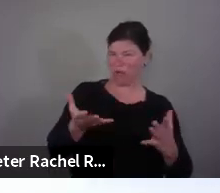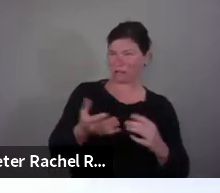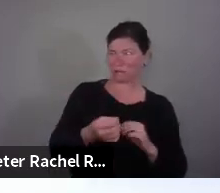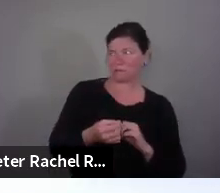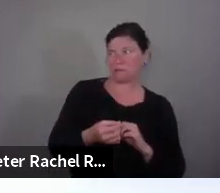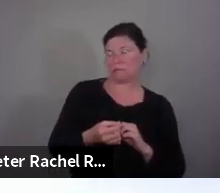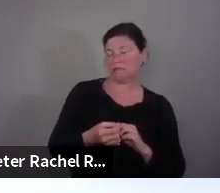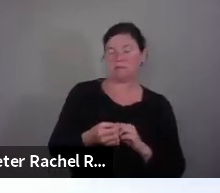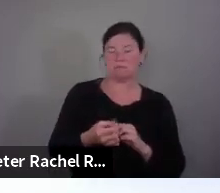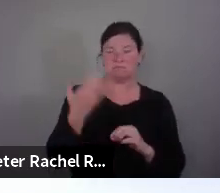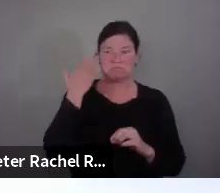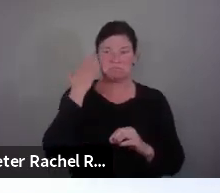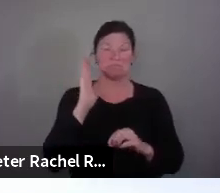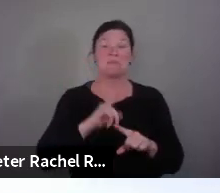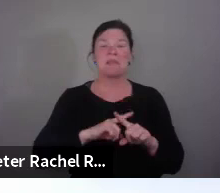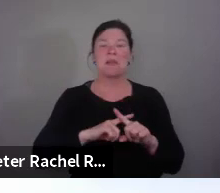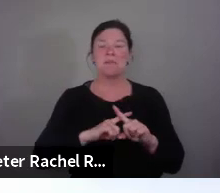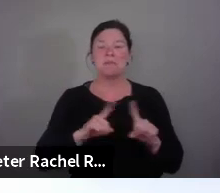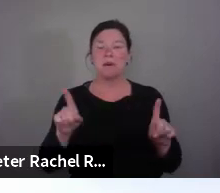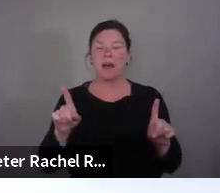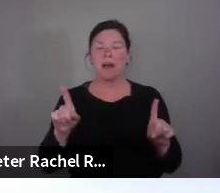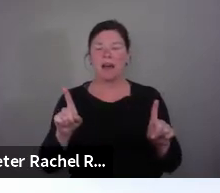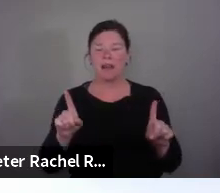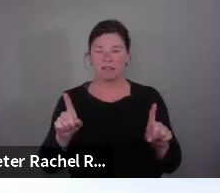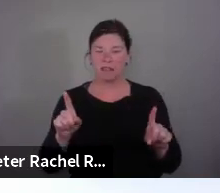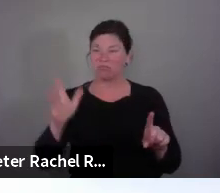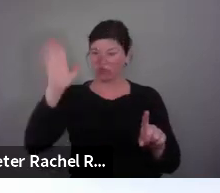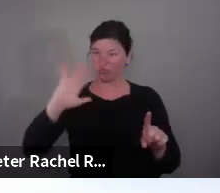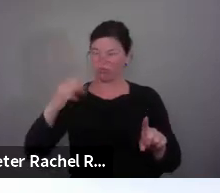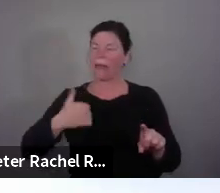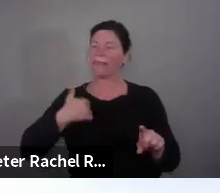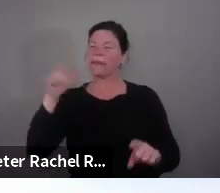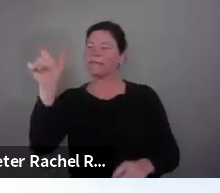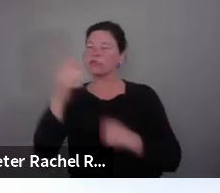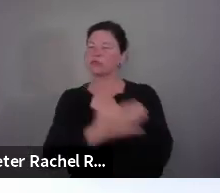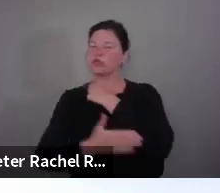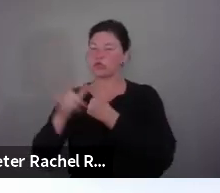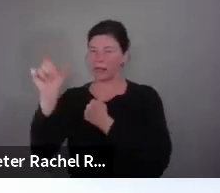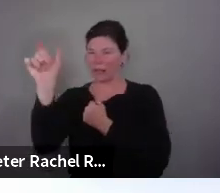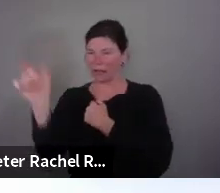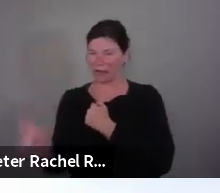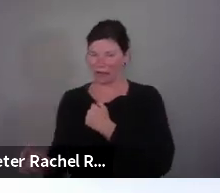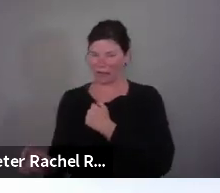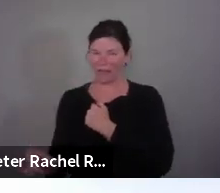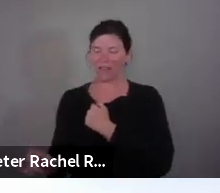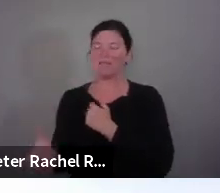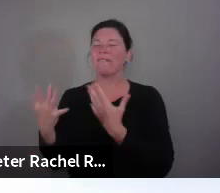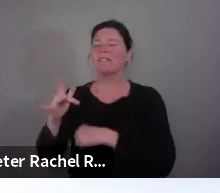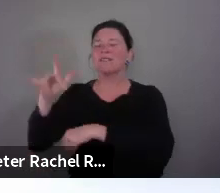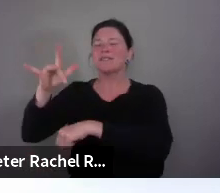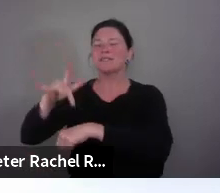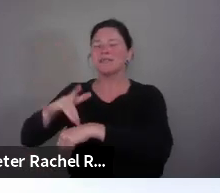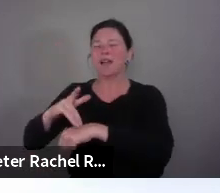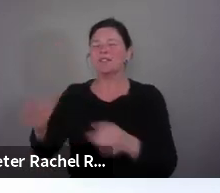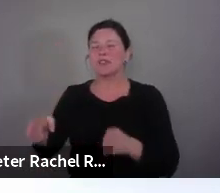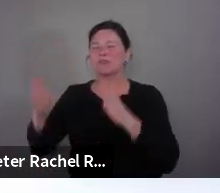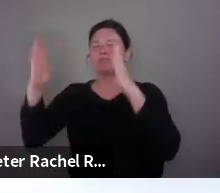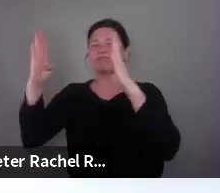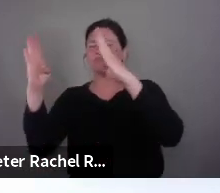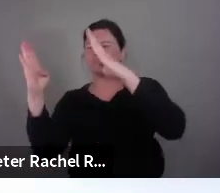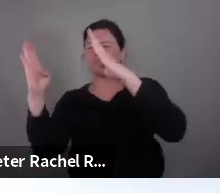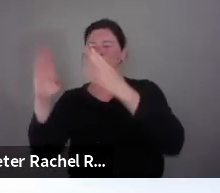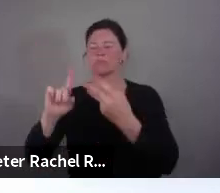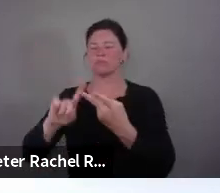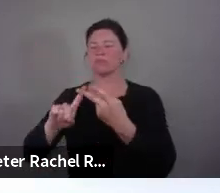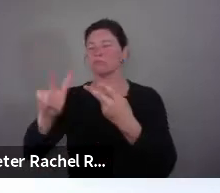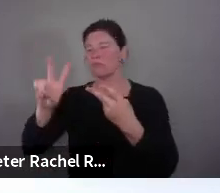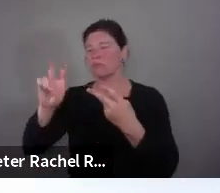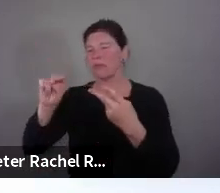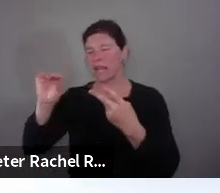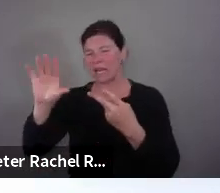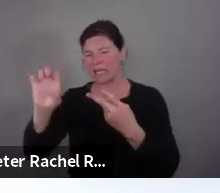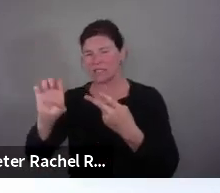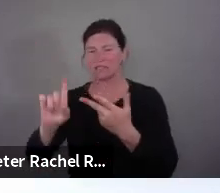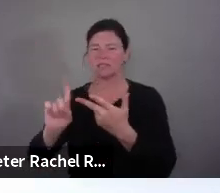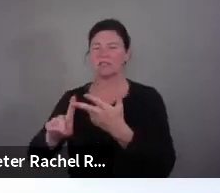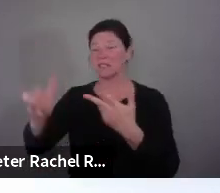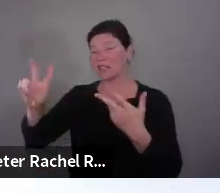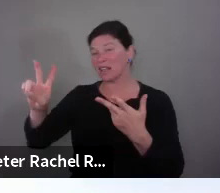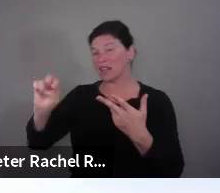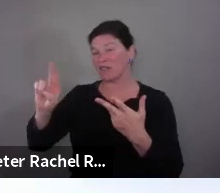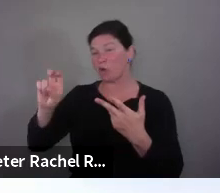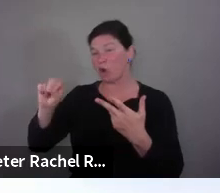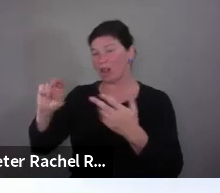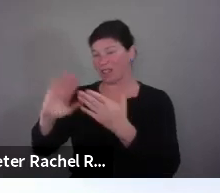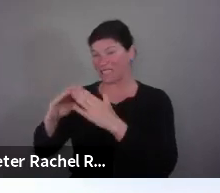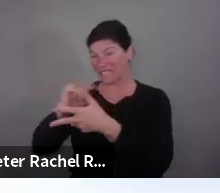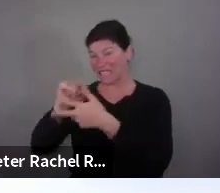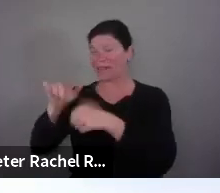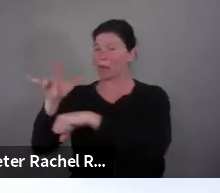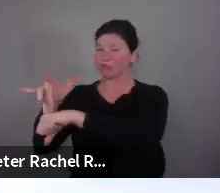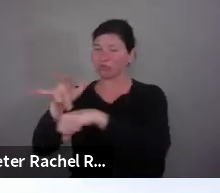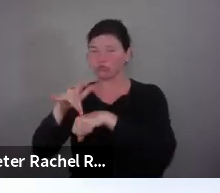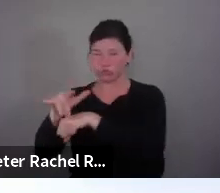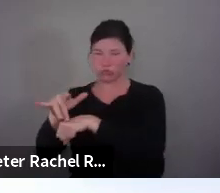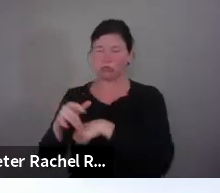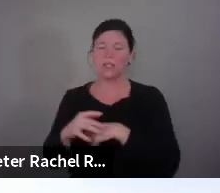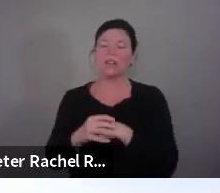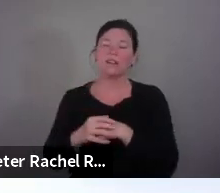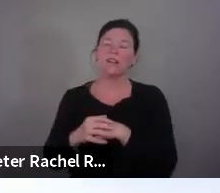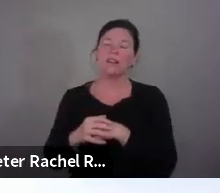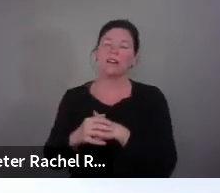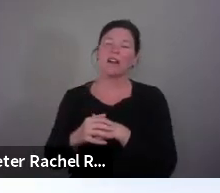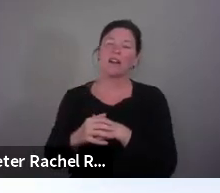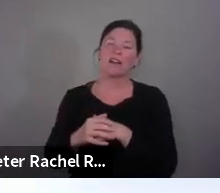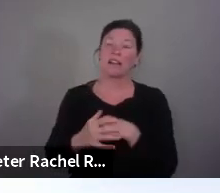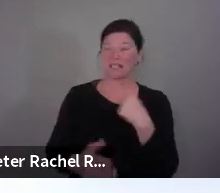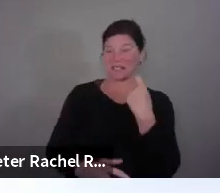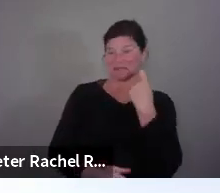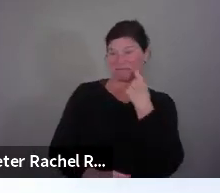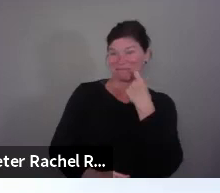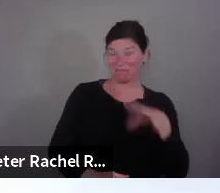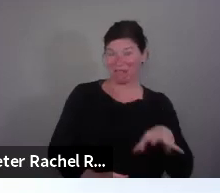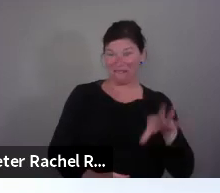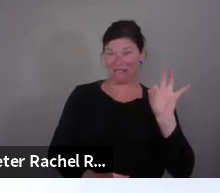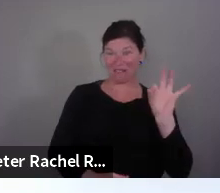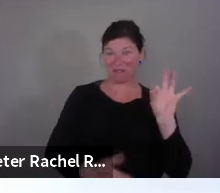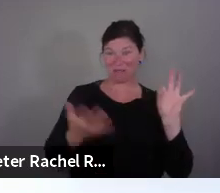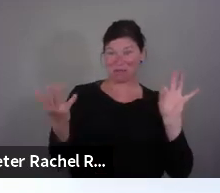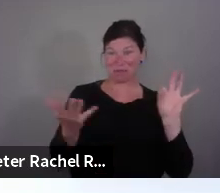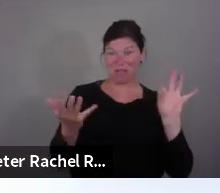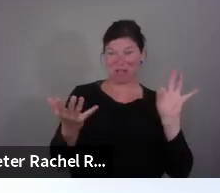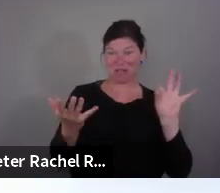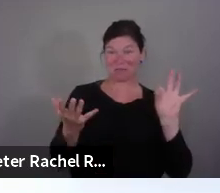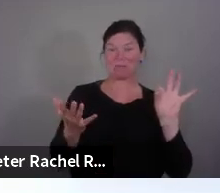Yeah. >> TERI: I'm going to introduce 11:49:57 so it'll be the 11:50:00 three of us and the ASL 11:50:03 interpreter. >> JUDY: Right. How many people will be 11:50:05 -- >> TERI: Viewing? >> JUDY: 11:50:07 Yeah. >> TERI: The last few 11:50:09 days, we've 11:50:11 had 11:50:13 1500. Lanny, what was yesterday's count?